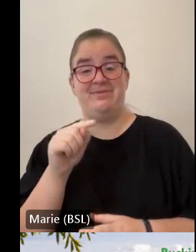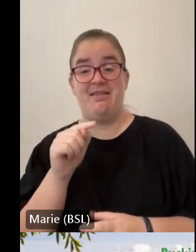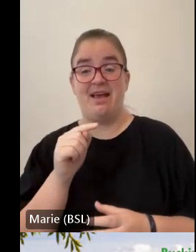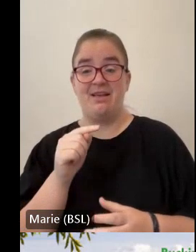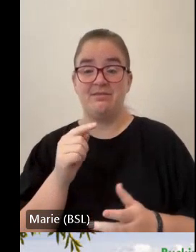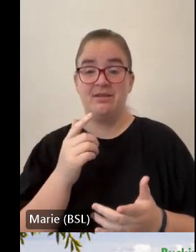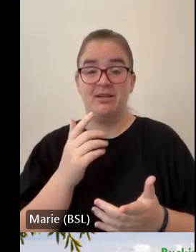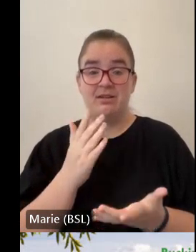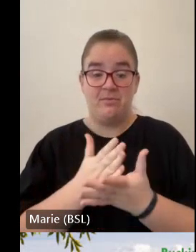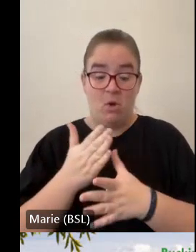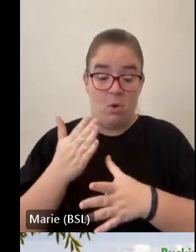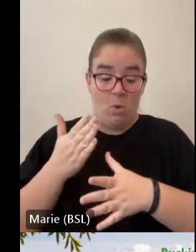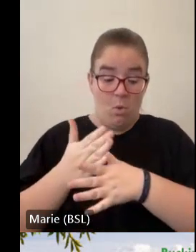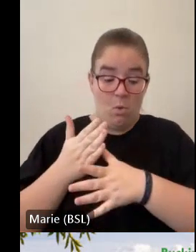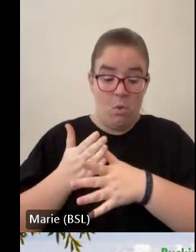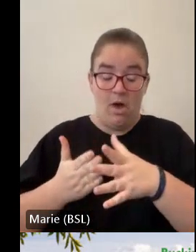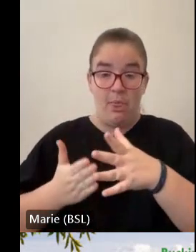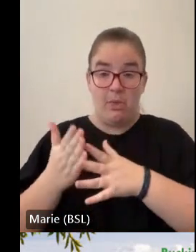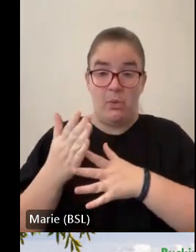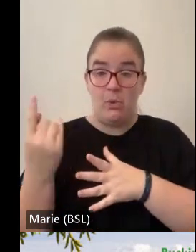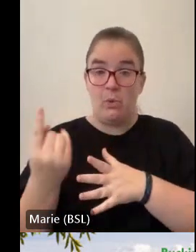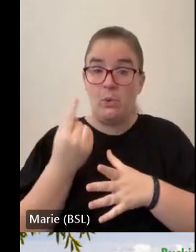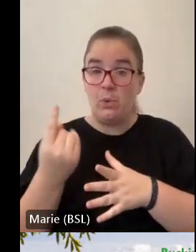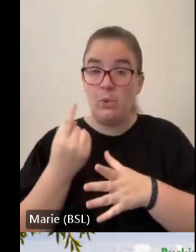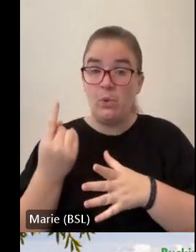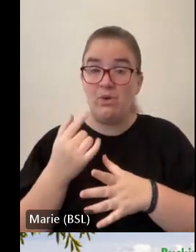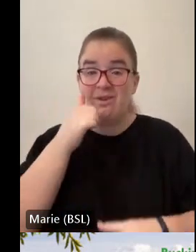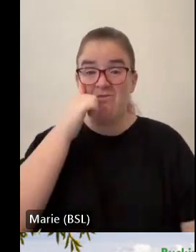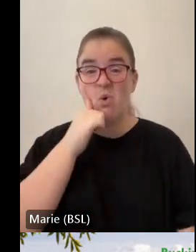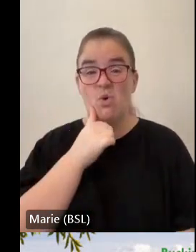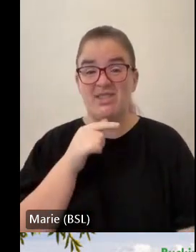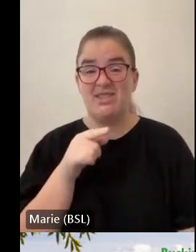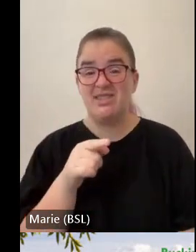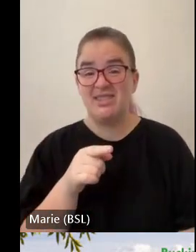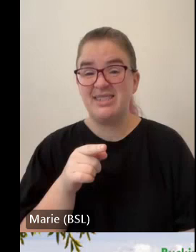is work by the the fraudsters to try and create fear so that you